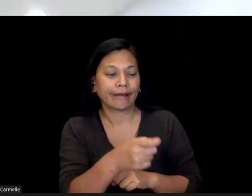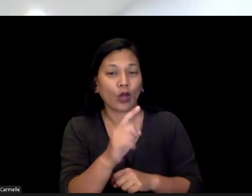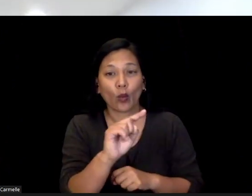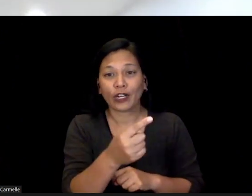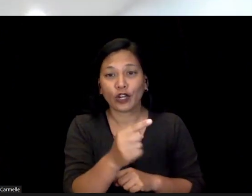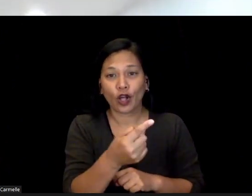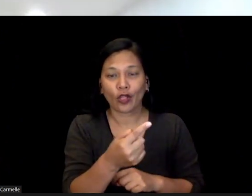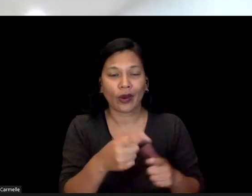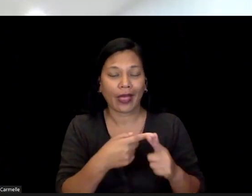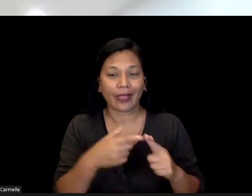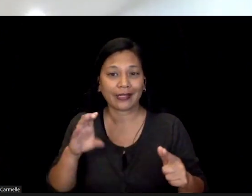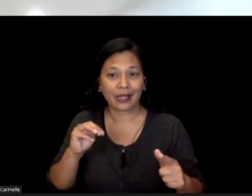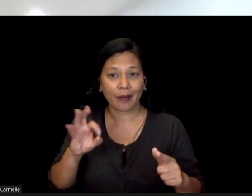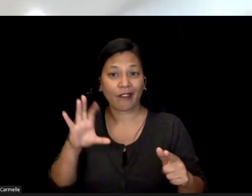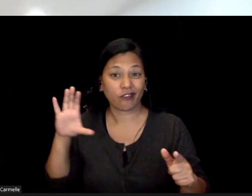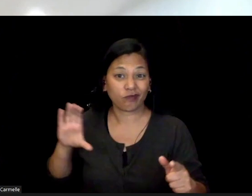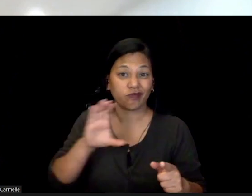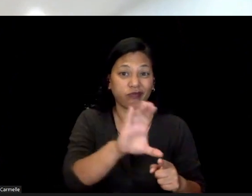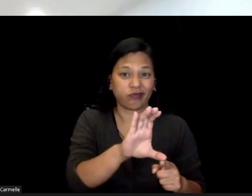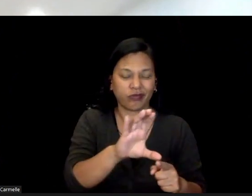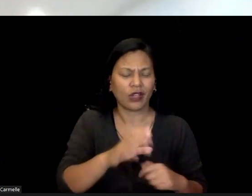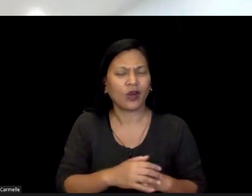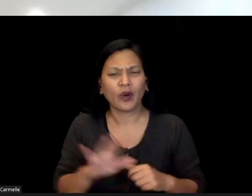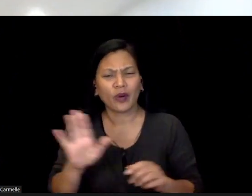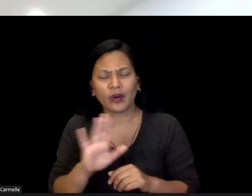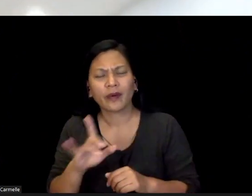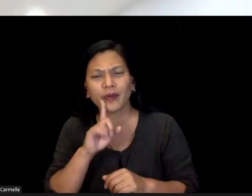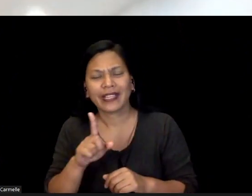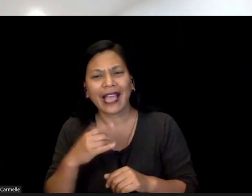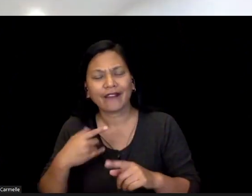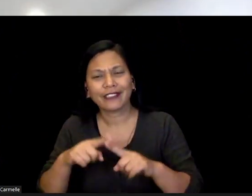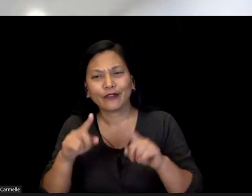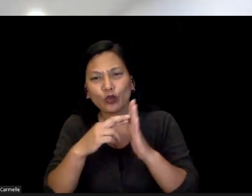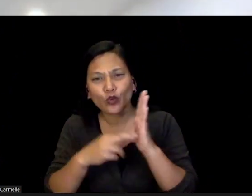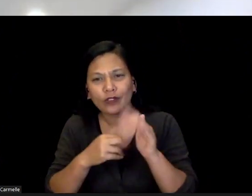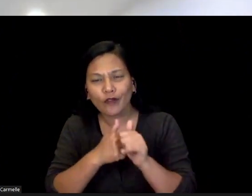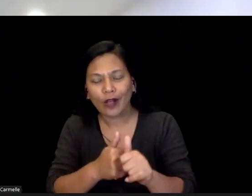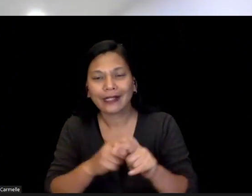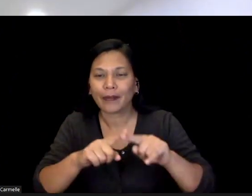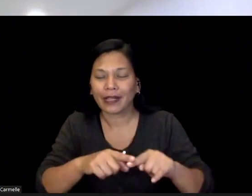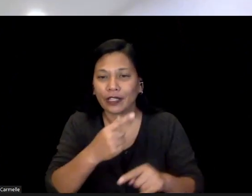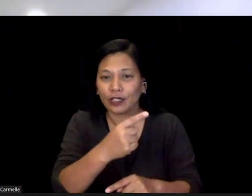There is a threshold of what they have to put in based on the type of program the type of genre or the type of language markets,